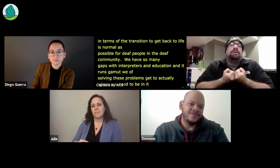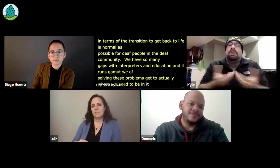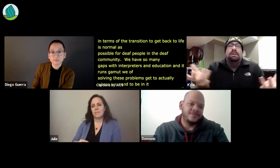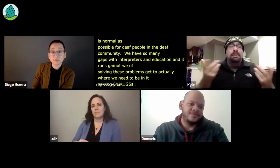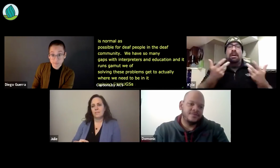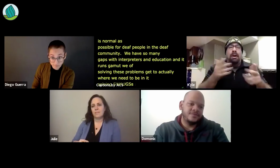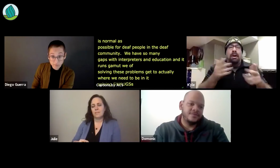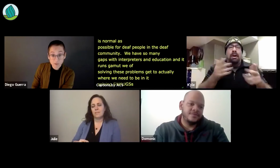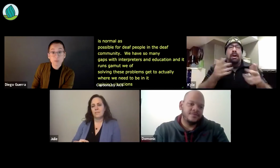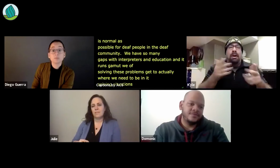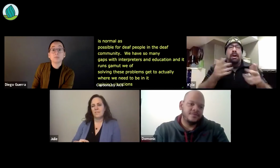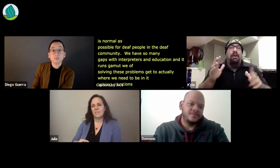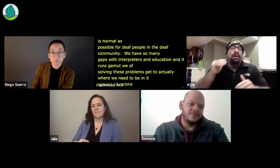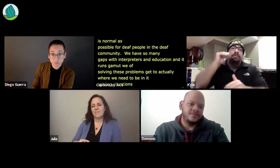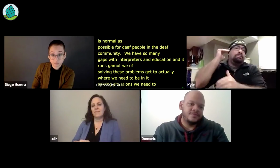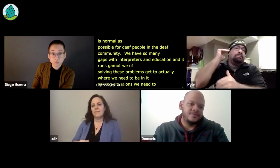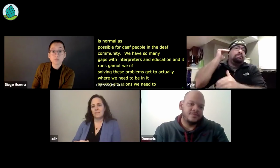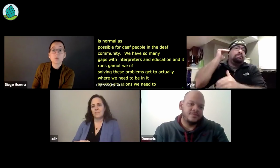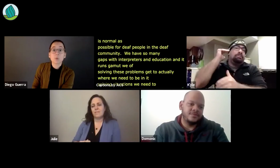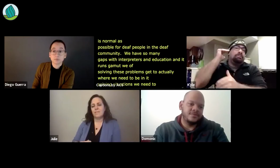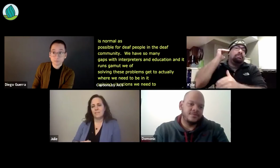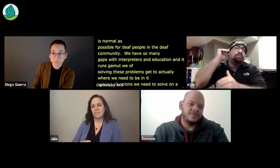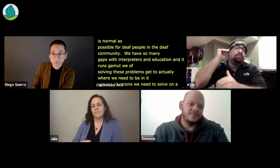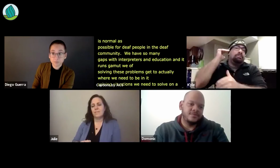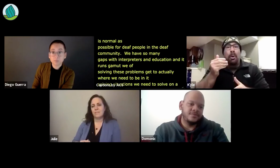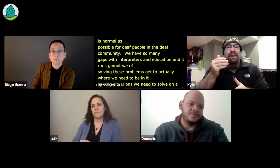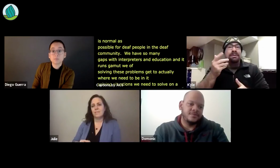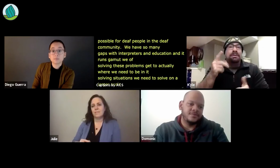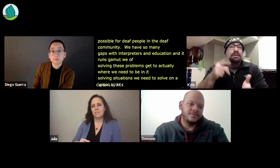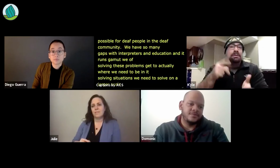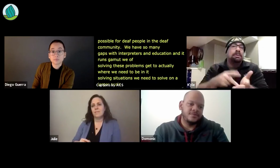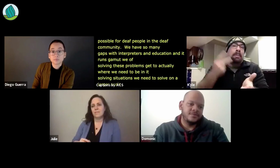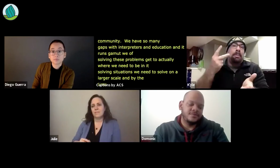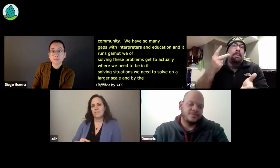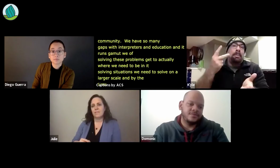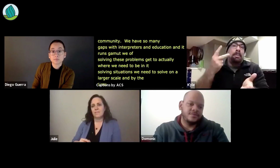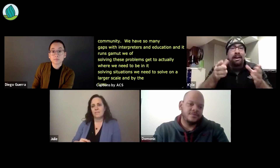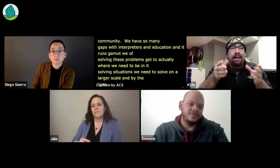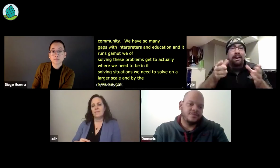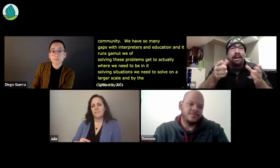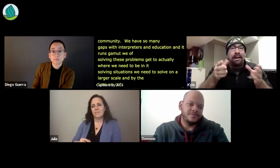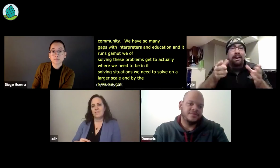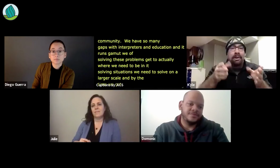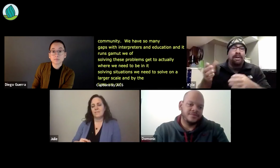and we just-- we've run out of bandwidth because it's so much more work to get to that space.